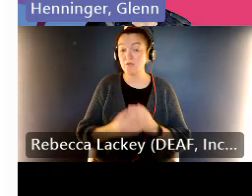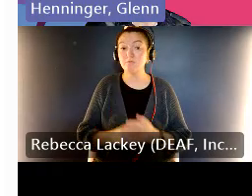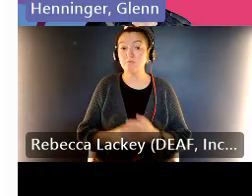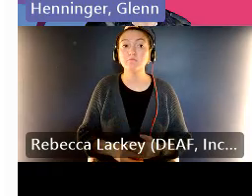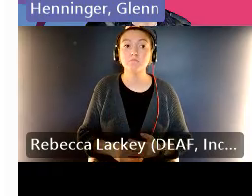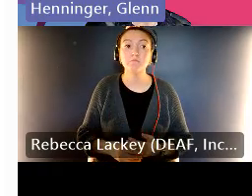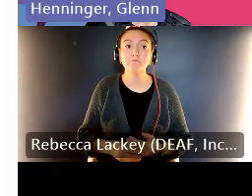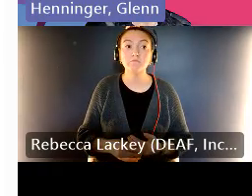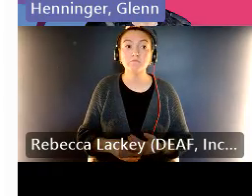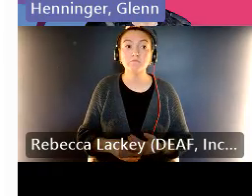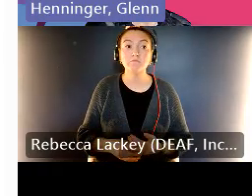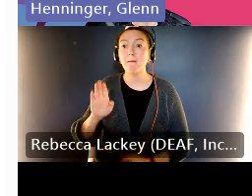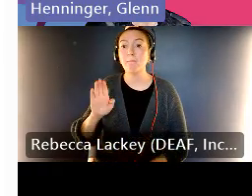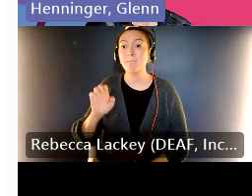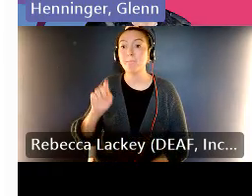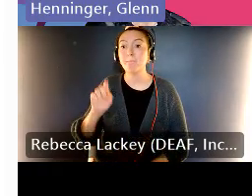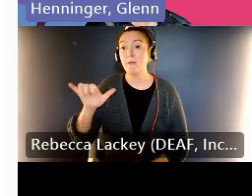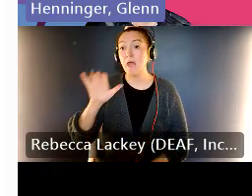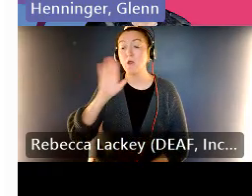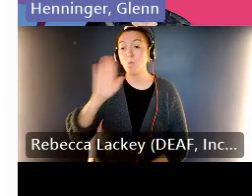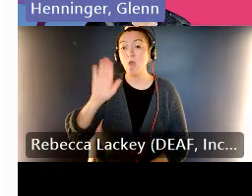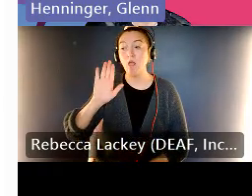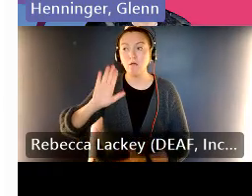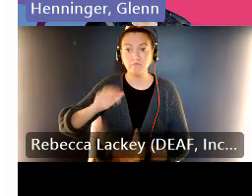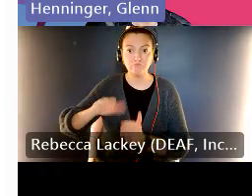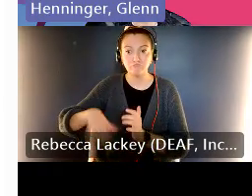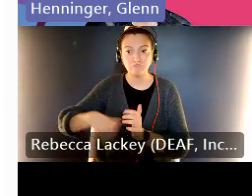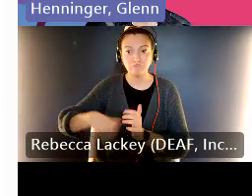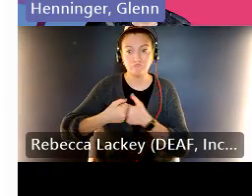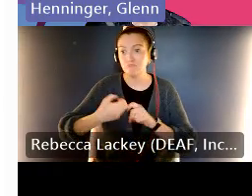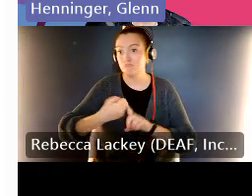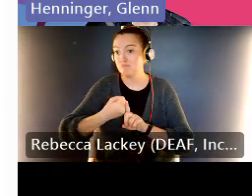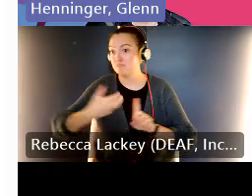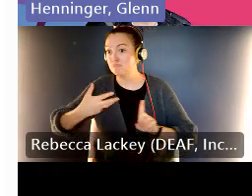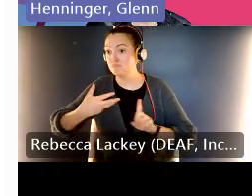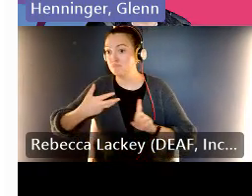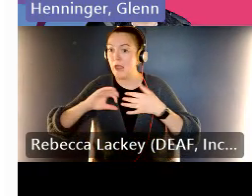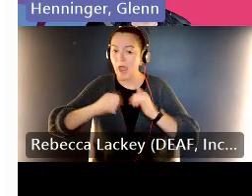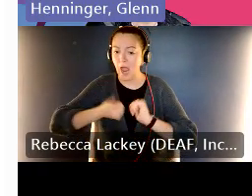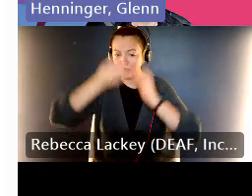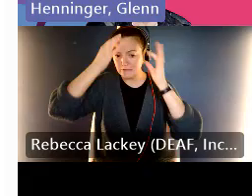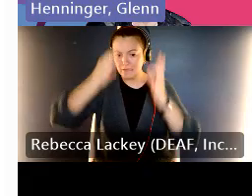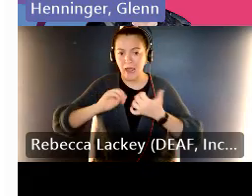Betty will follow me with how we determined where we want to try this.